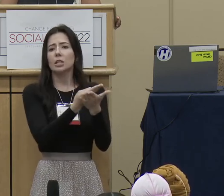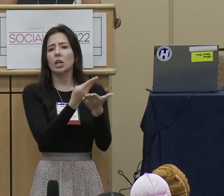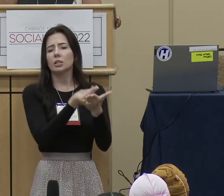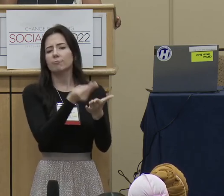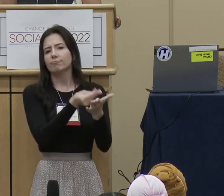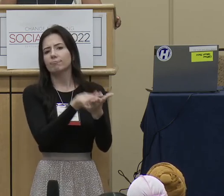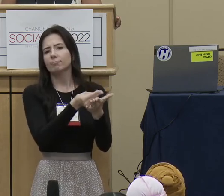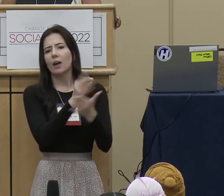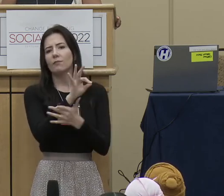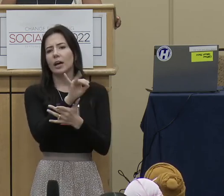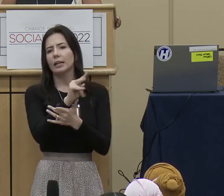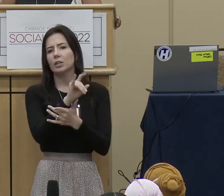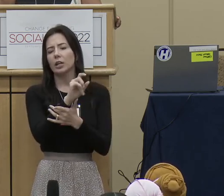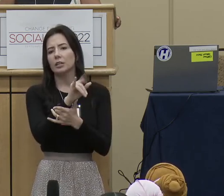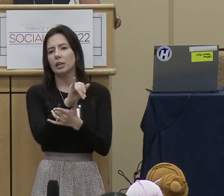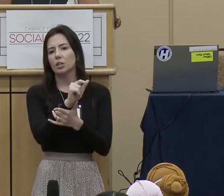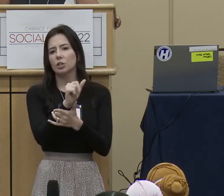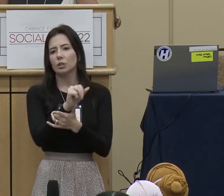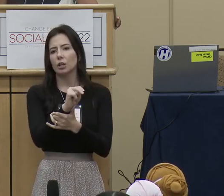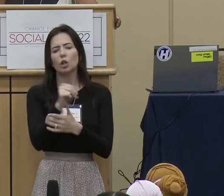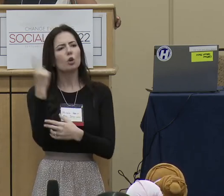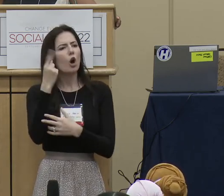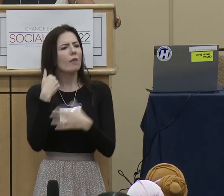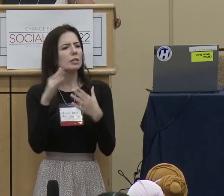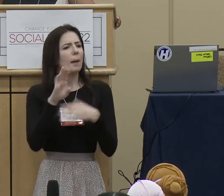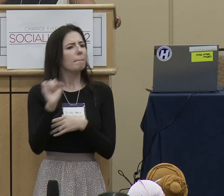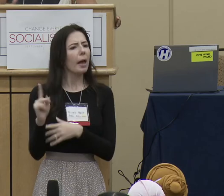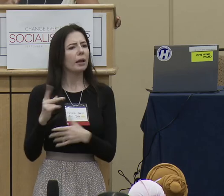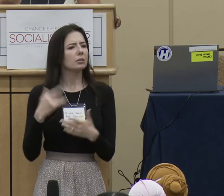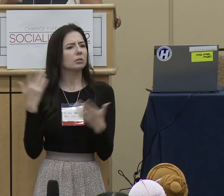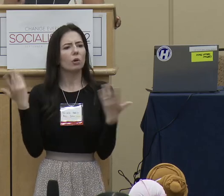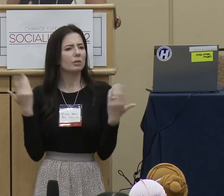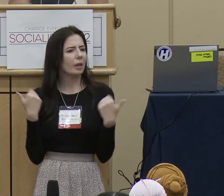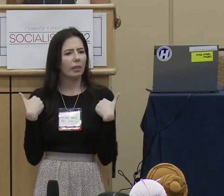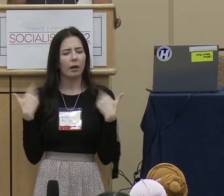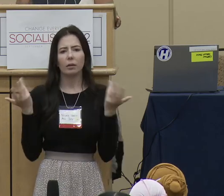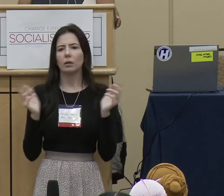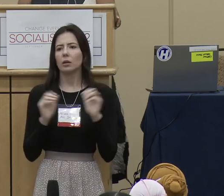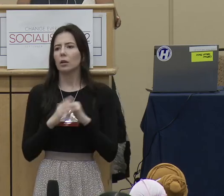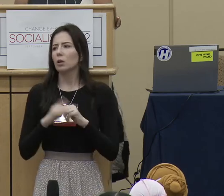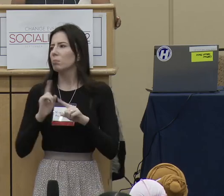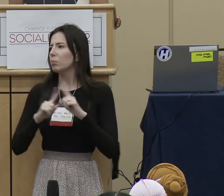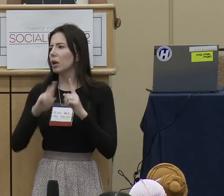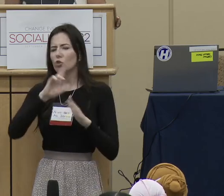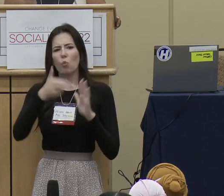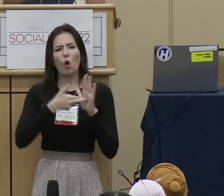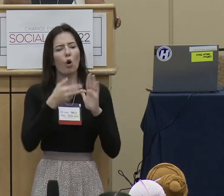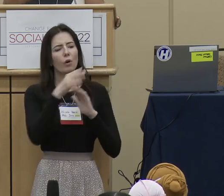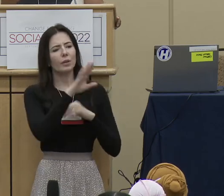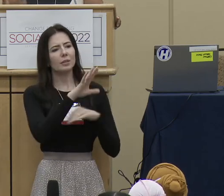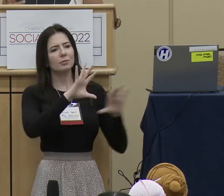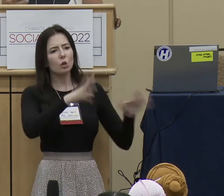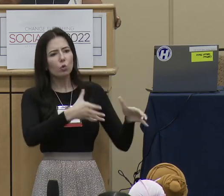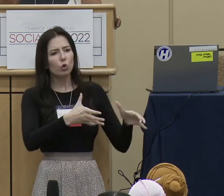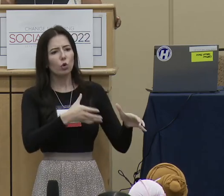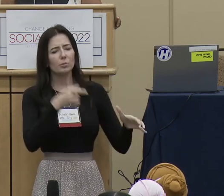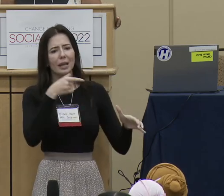junctional crisis . One is financialization, and how we